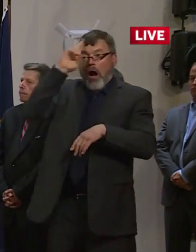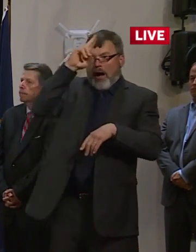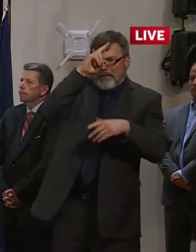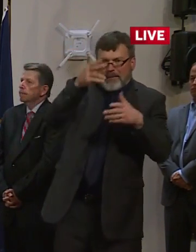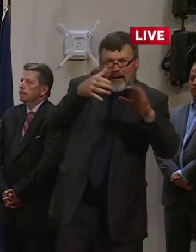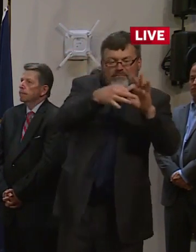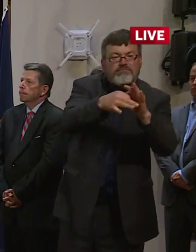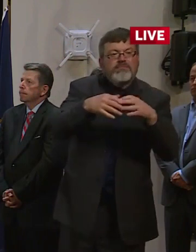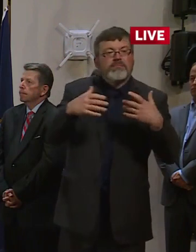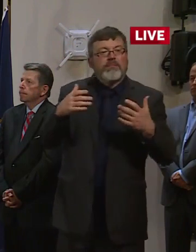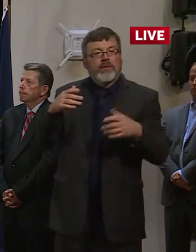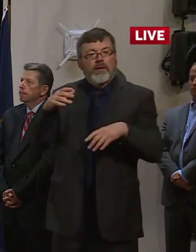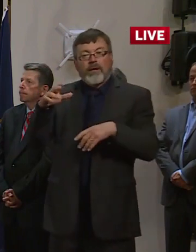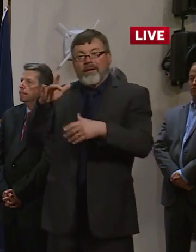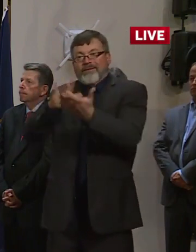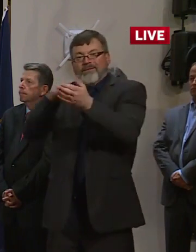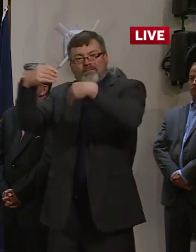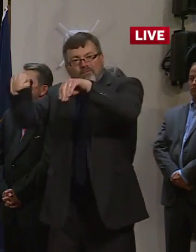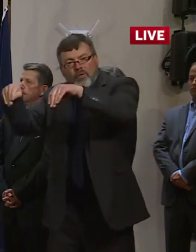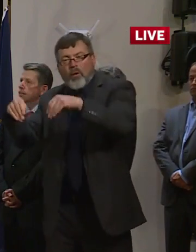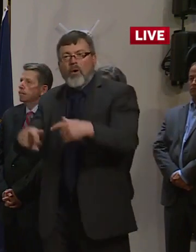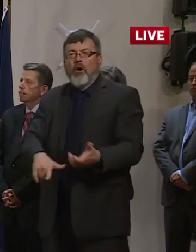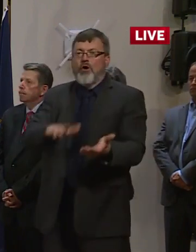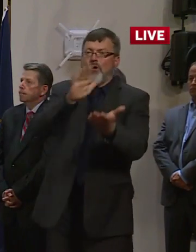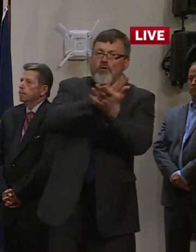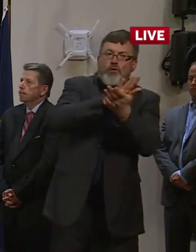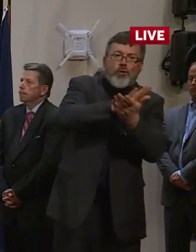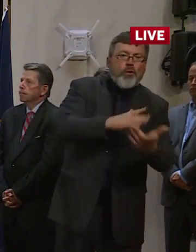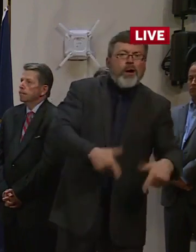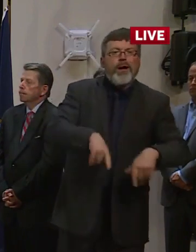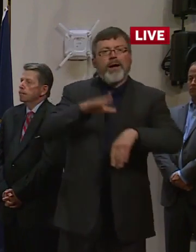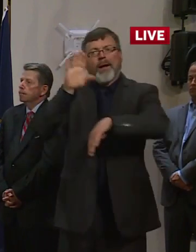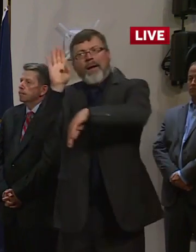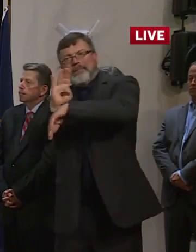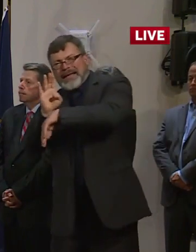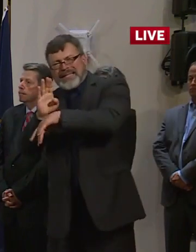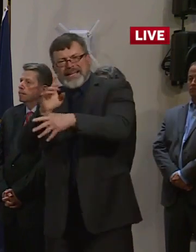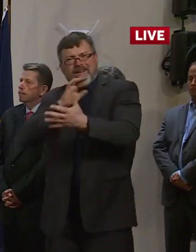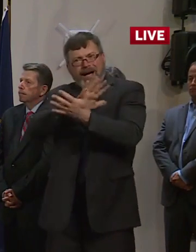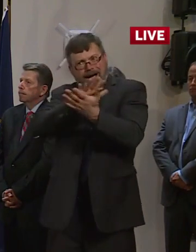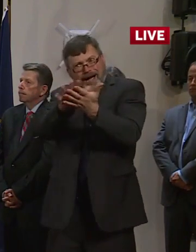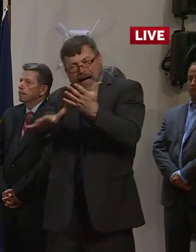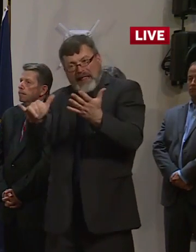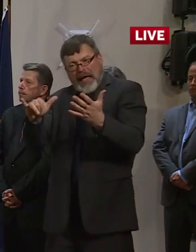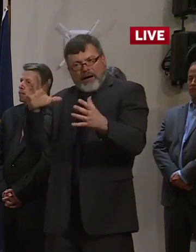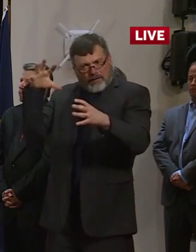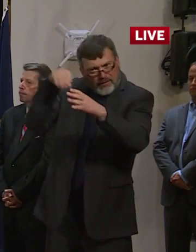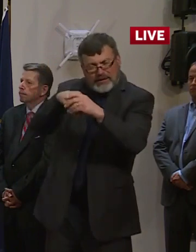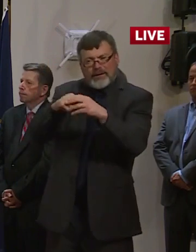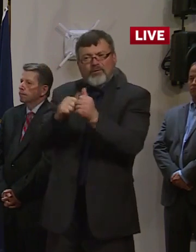ACROSS THE STATE, INCLUDING EMS GROUPS, HOSPITALS AND OTHER PROVIDERS.